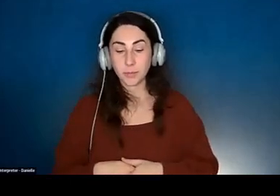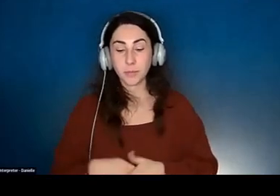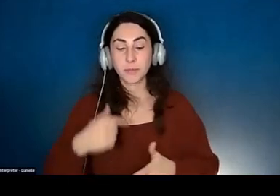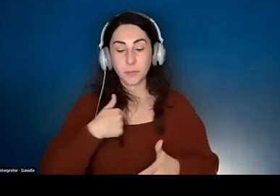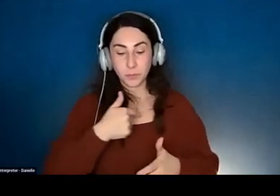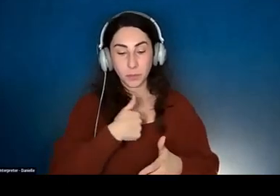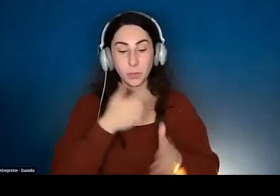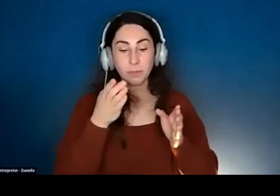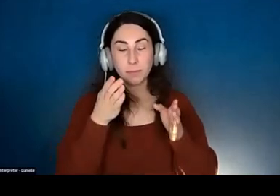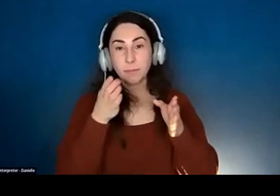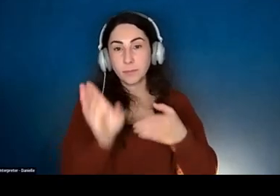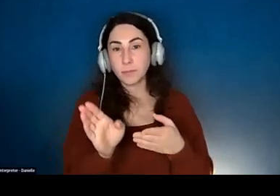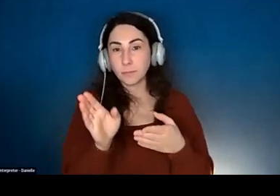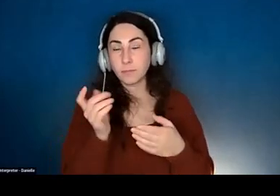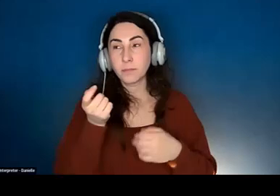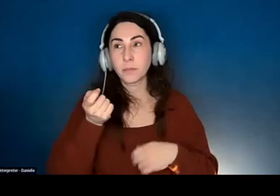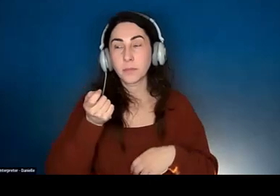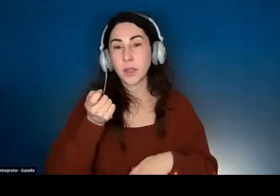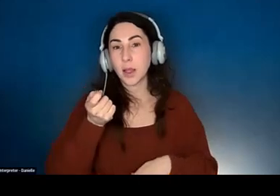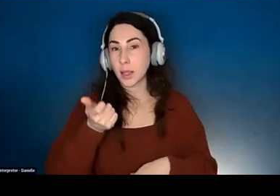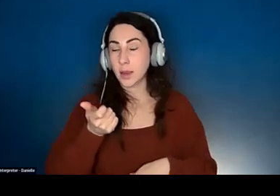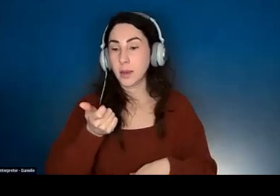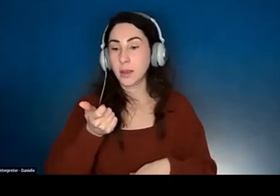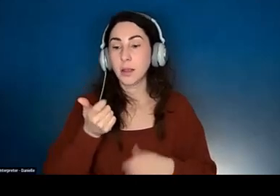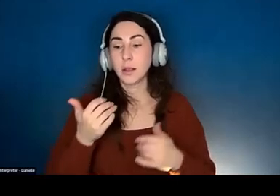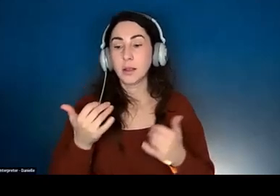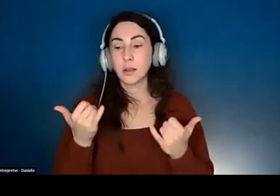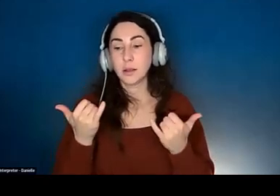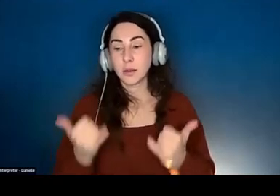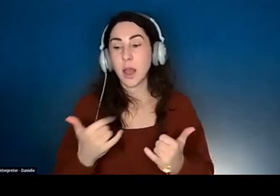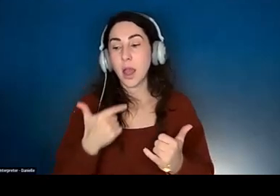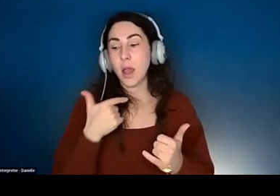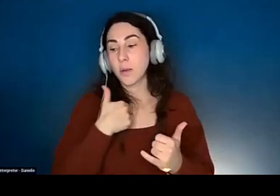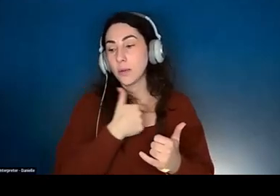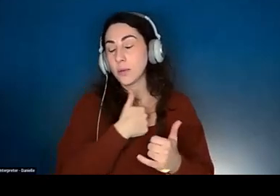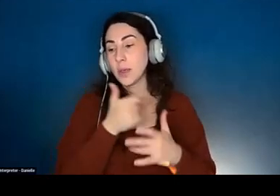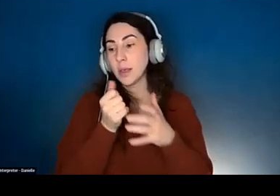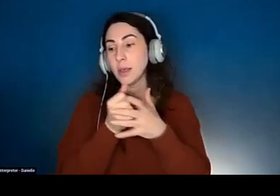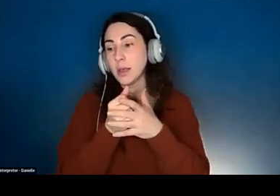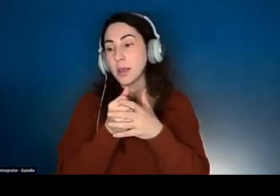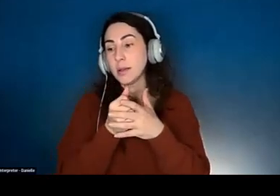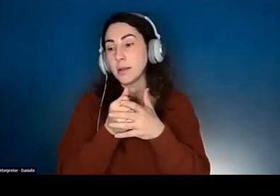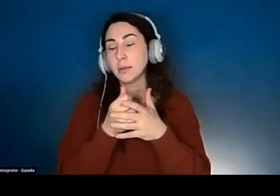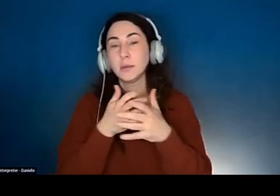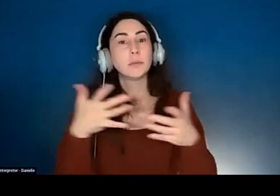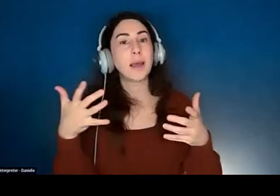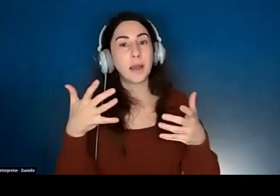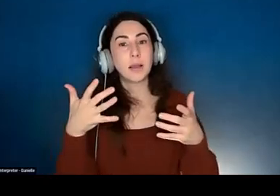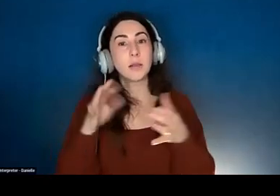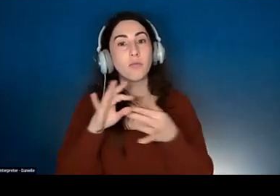differently where we are expanding our relationships with